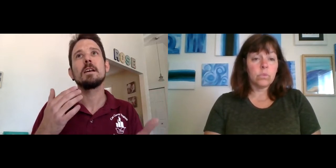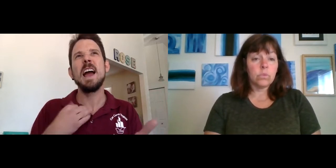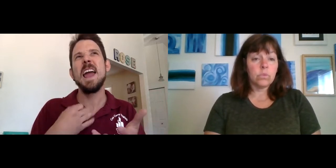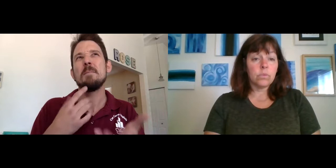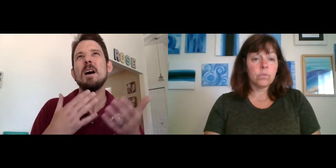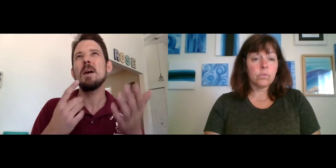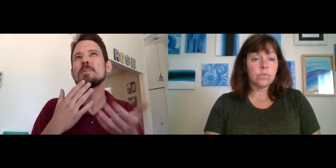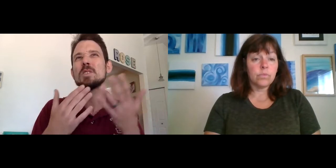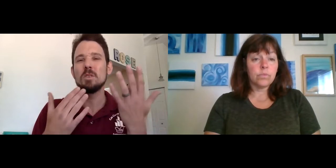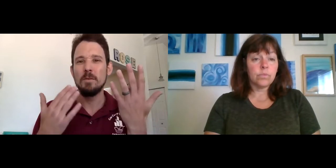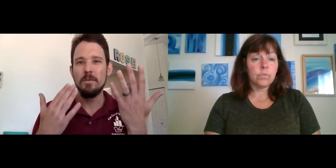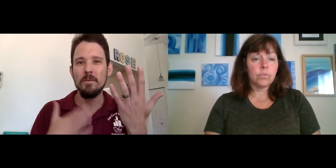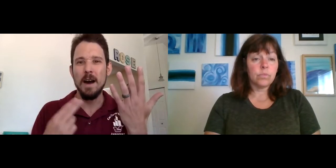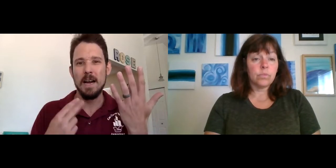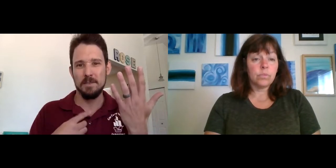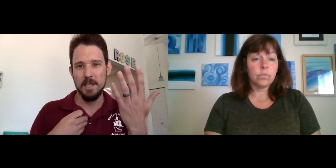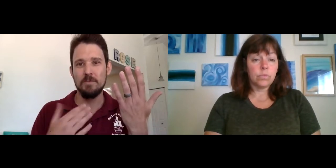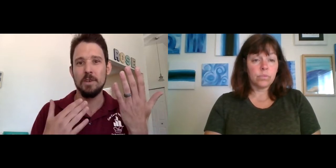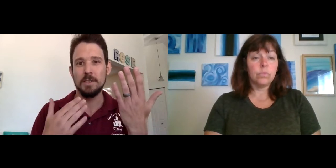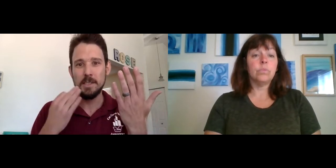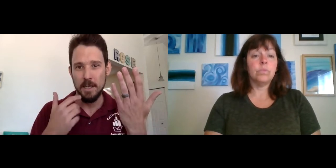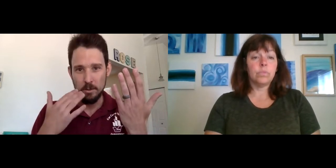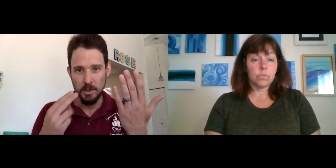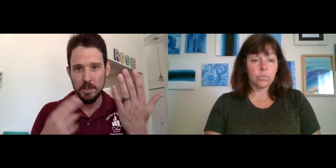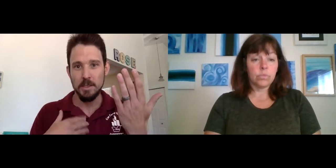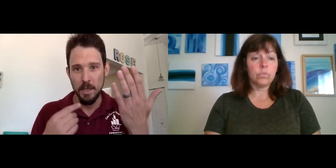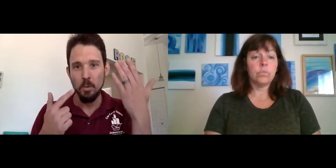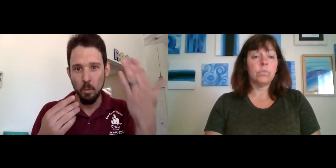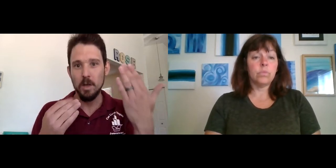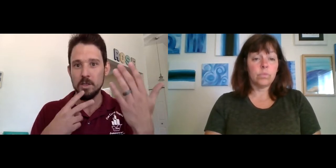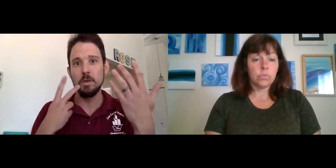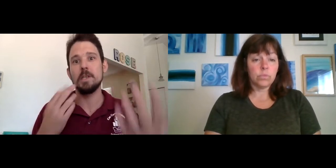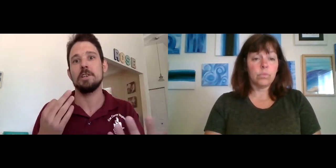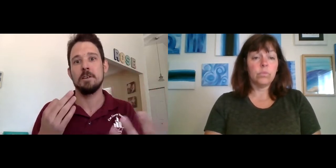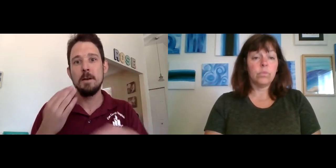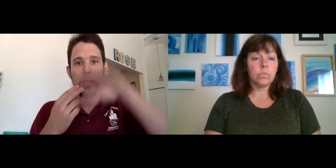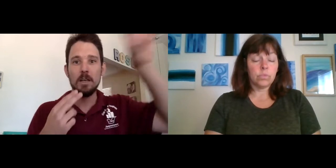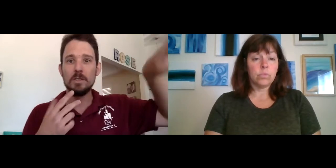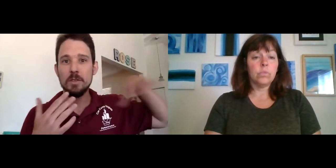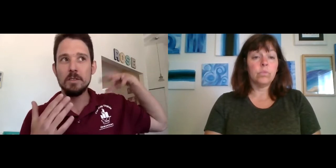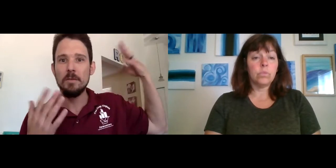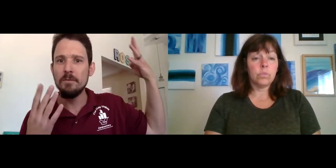I had up to five different transliterators in one school year because there's four